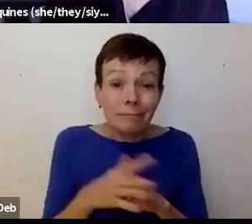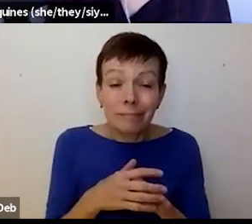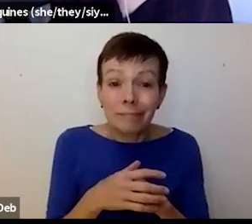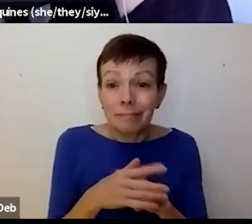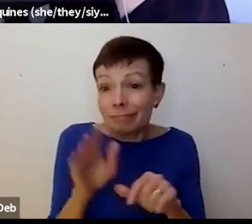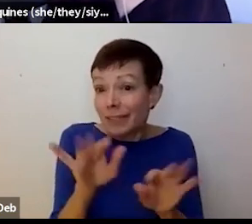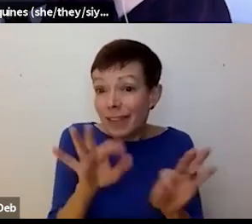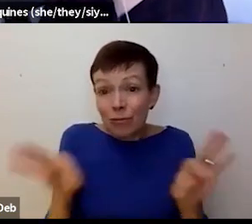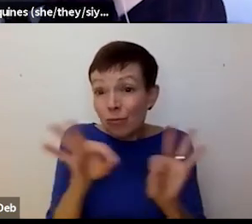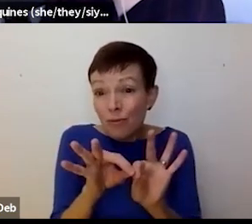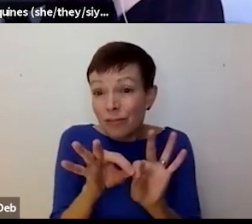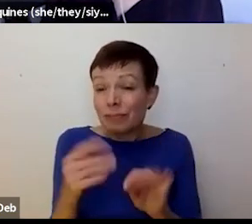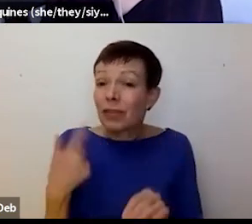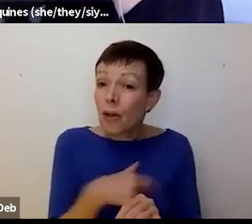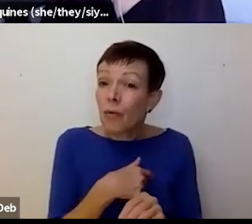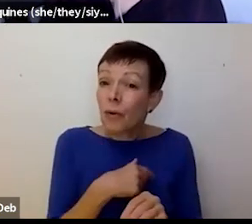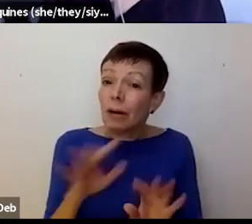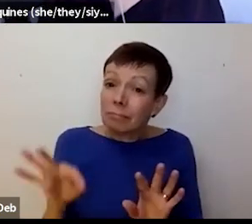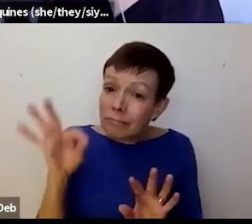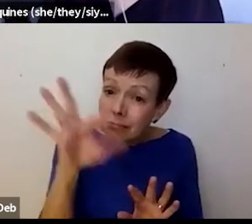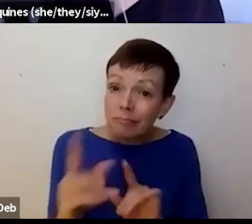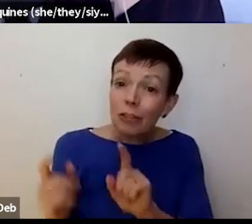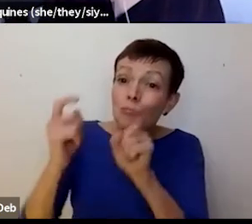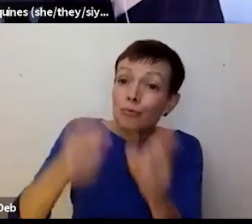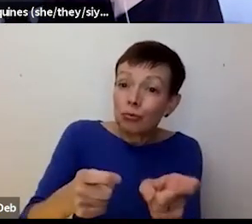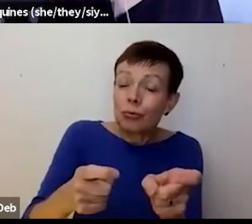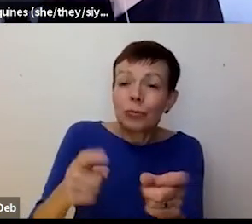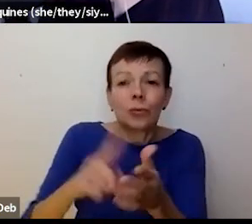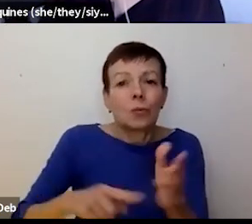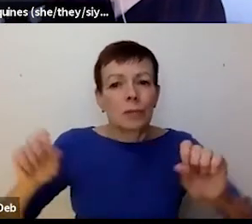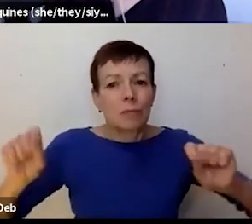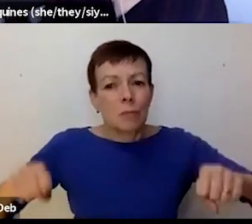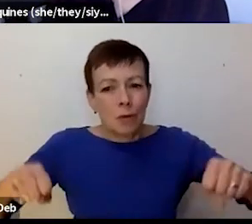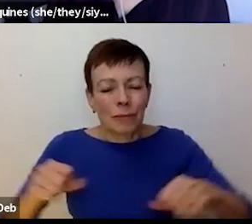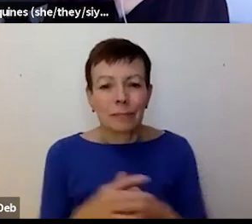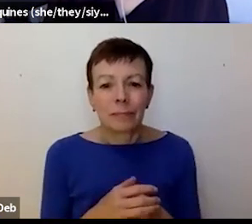contribute what you can, you know. If grants like. I find like, especially for an Indigenous person,